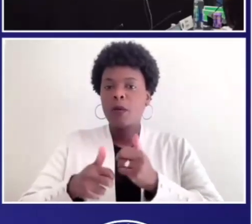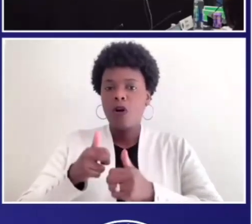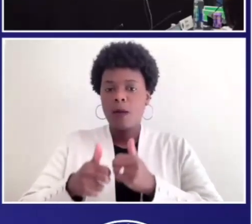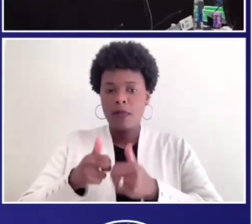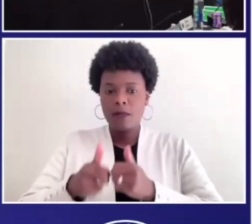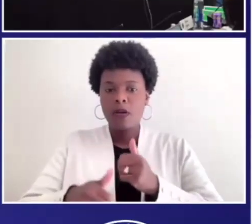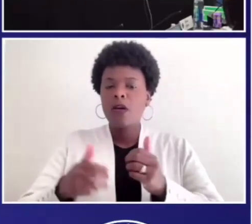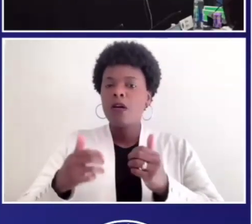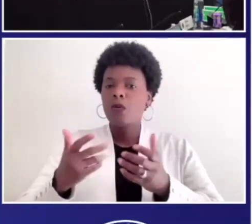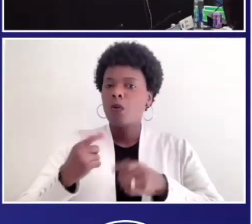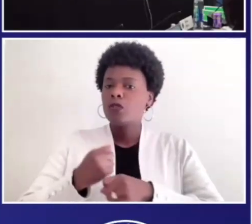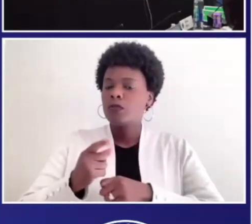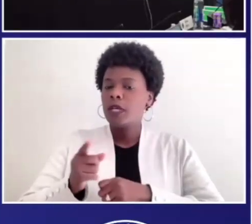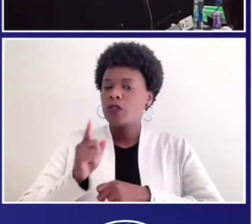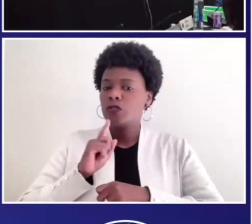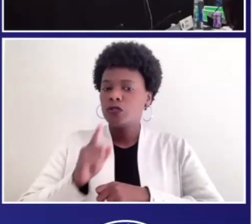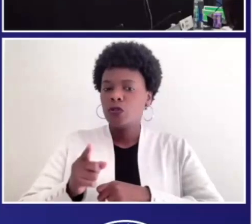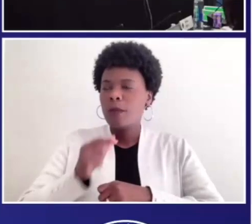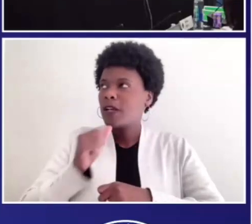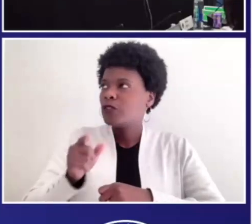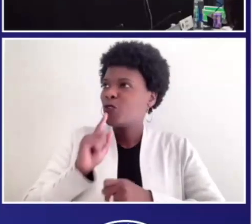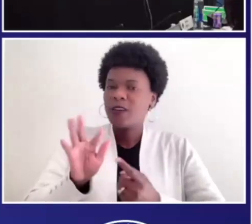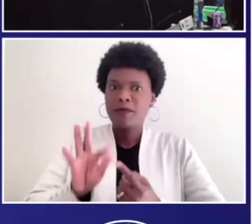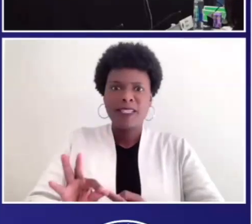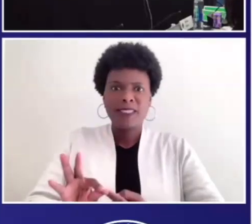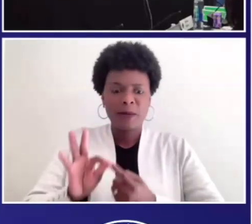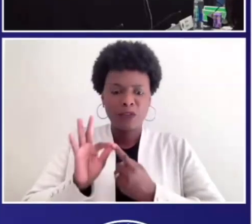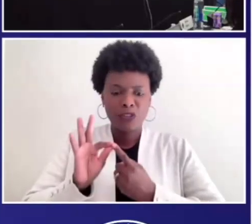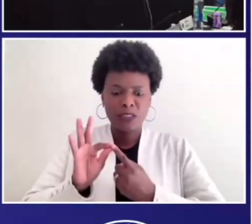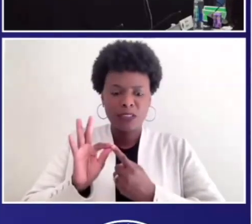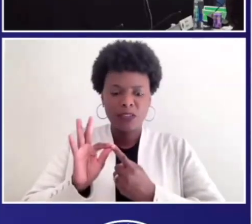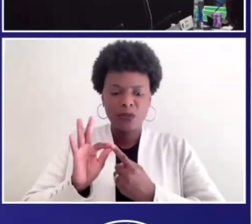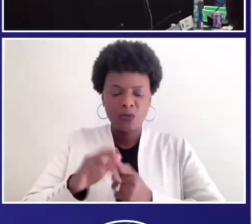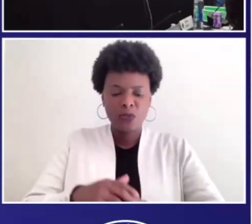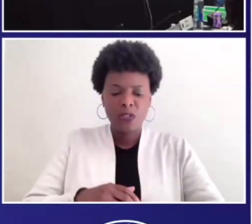to make sure that -- I'm not sure what the exceptions you would -- you were referencing here for